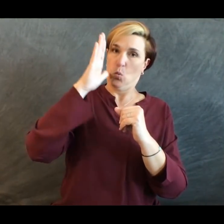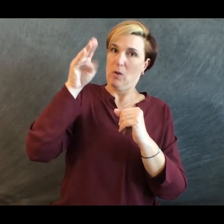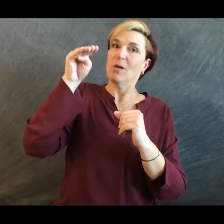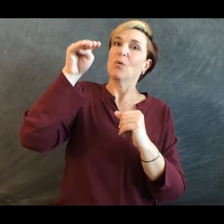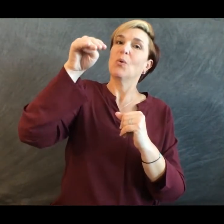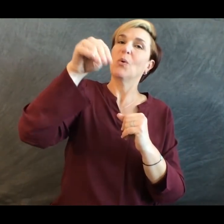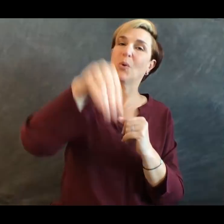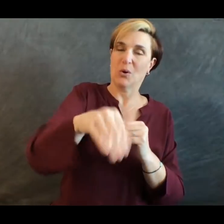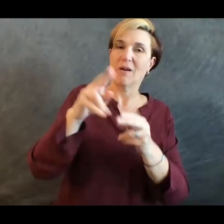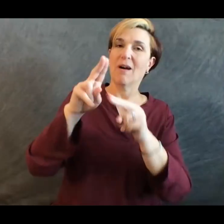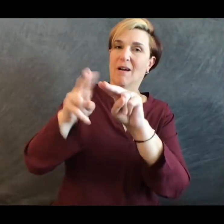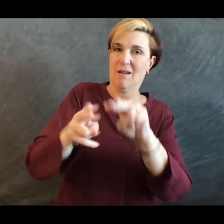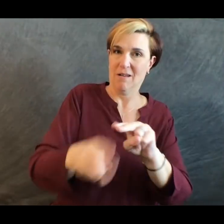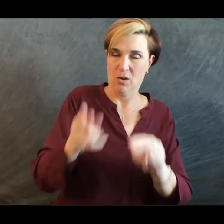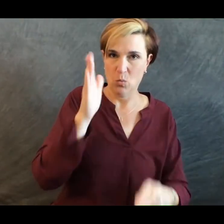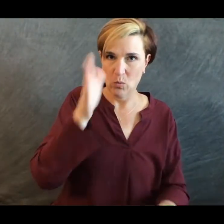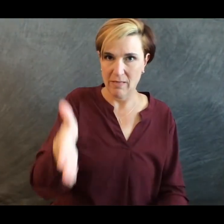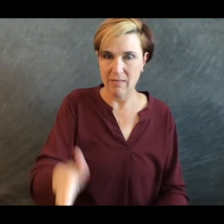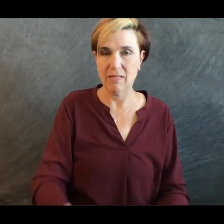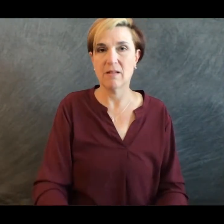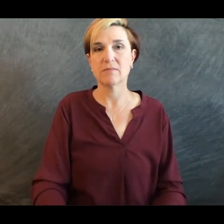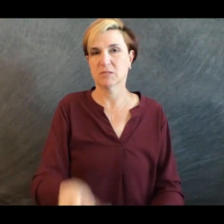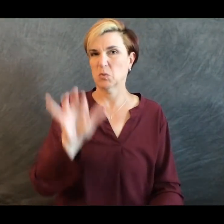this grief in this pain we're seeing these signs and we're seeing a very